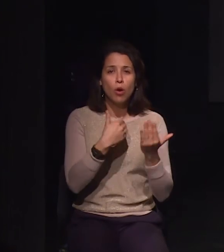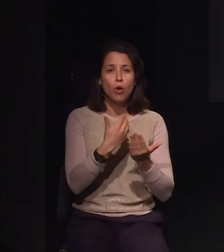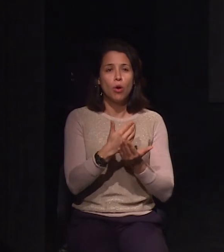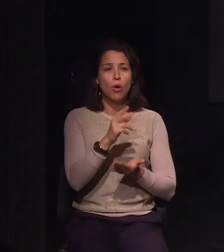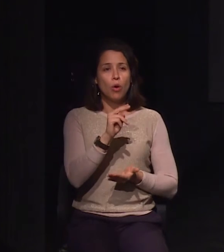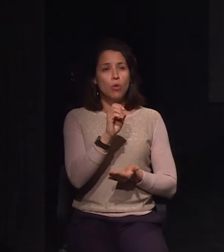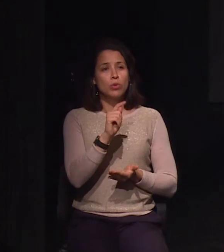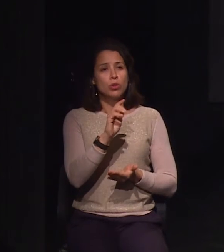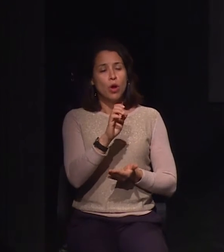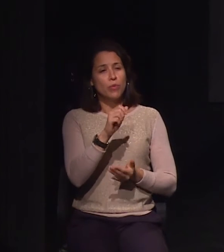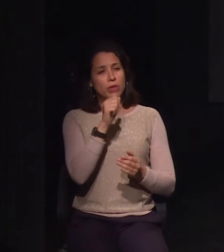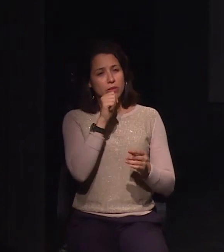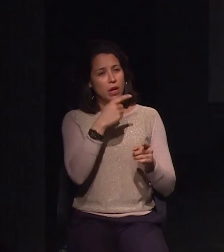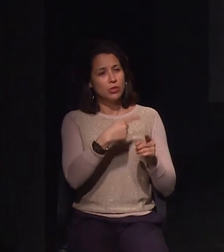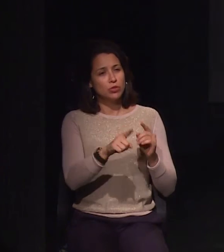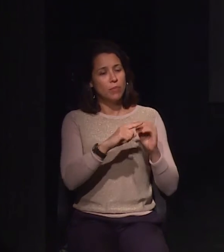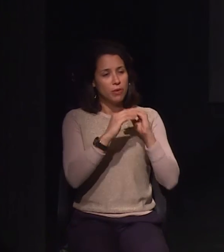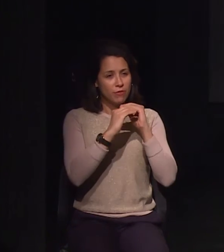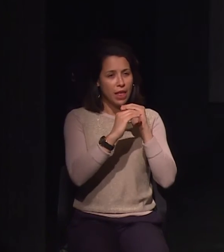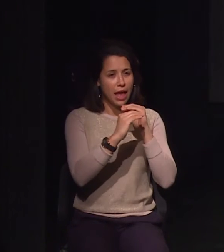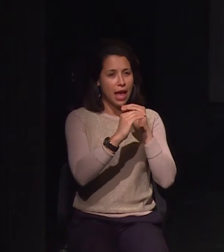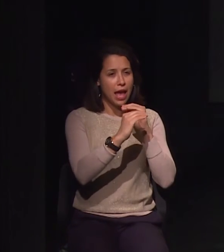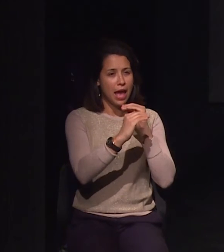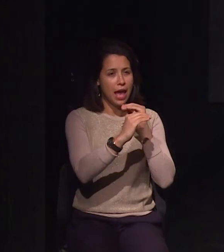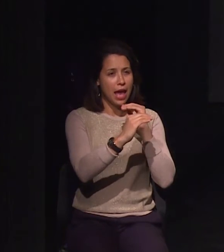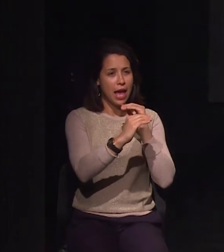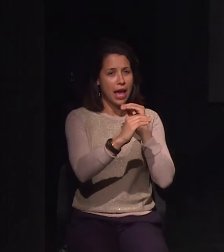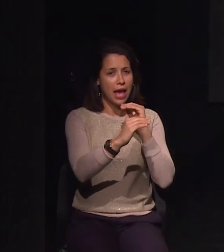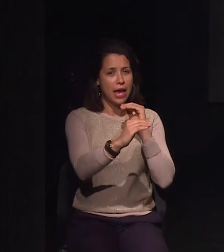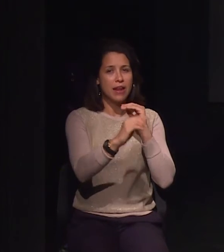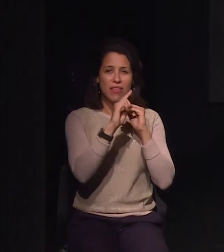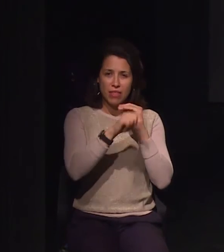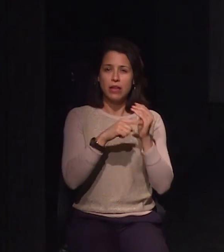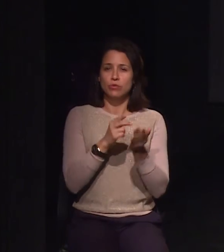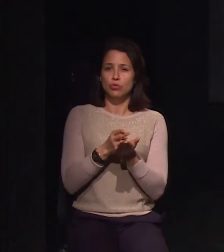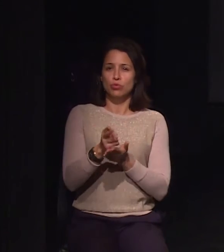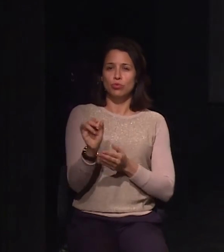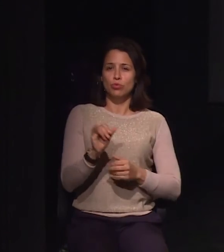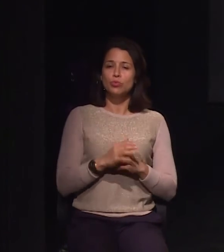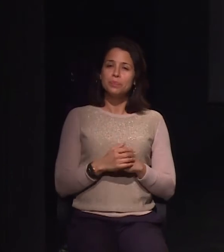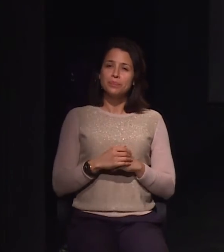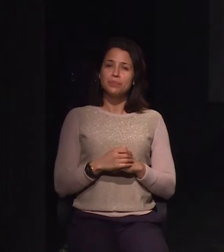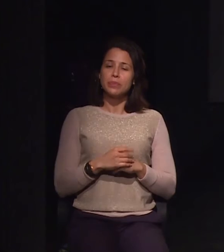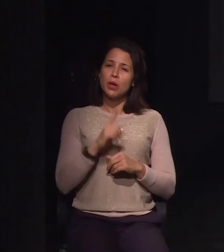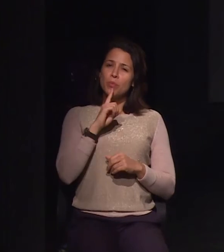And making clear that that is a position, in fact, it’s actually a position, because it’s work.